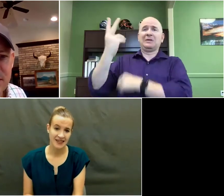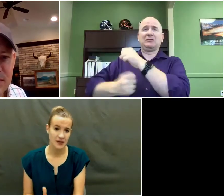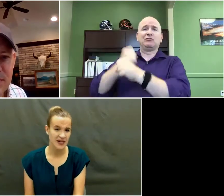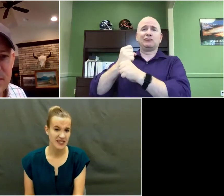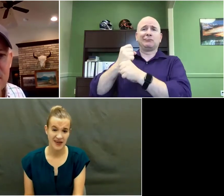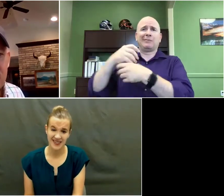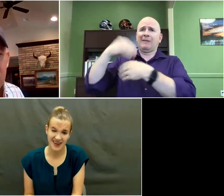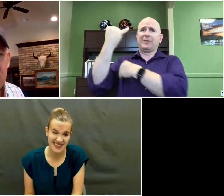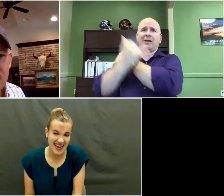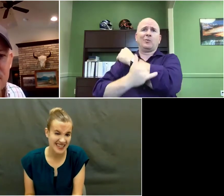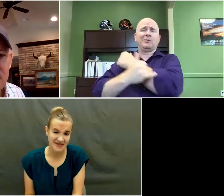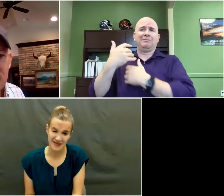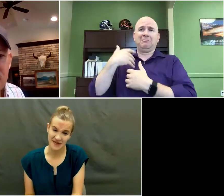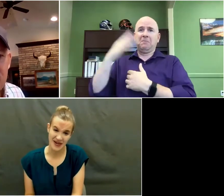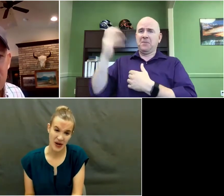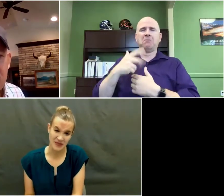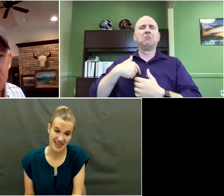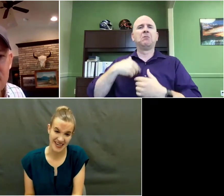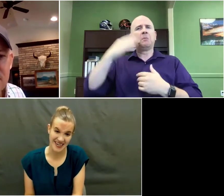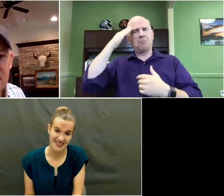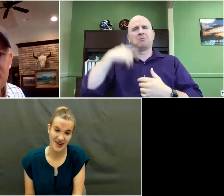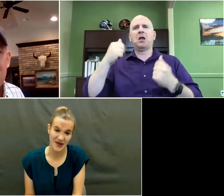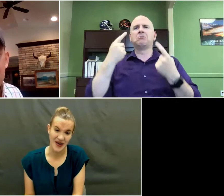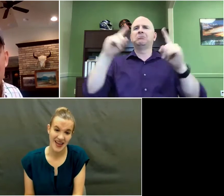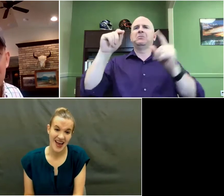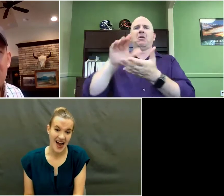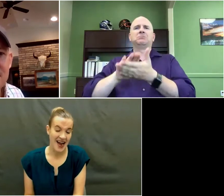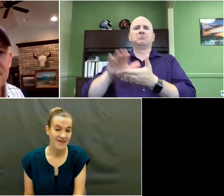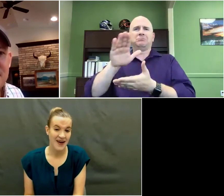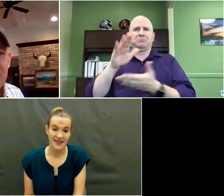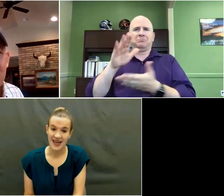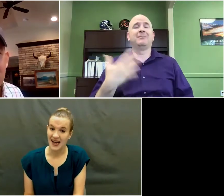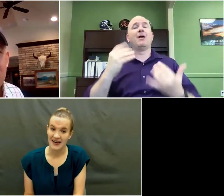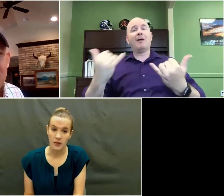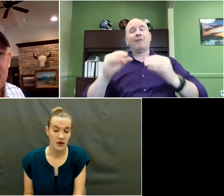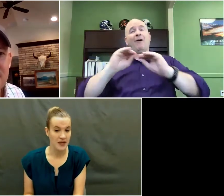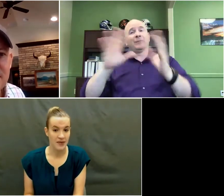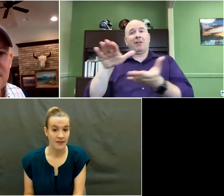two year experience, honestly, I didn't feel very homesick. So, I felt that it wouldn't be a problem